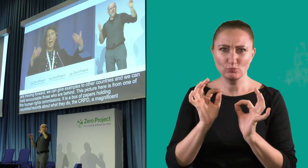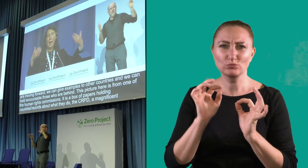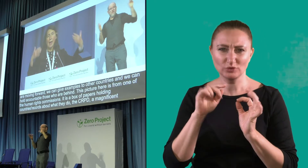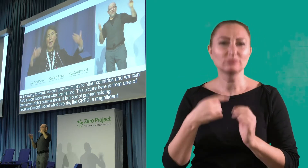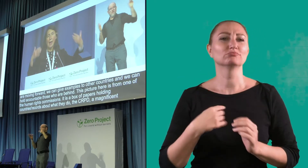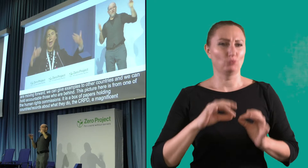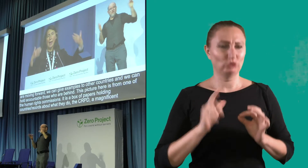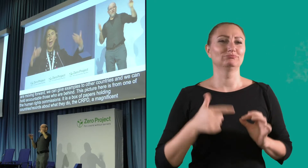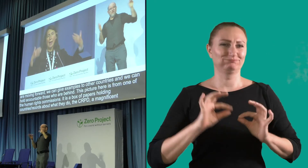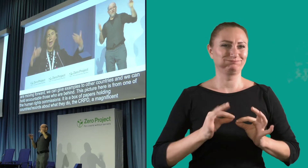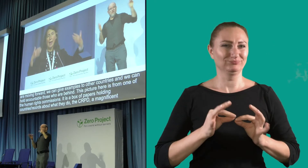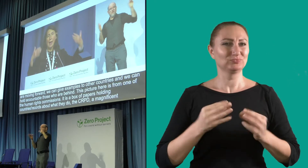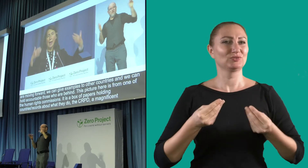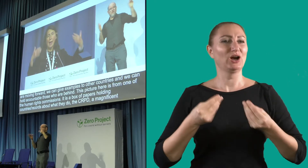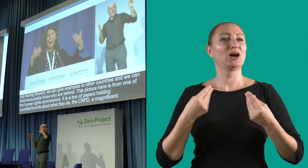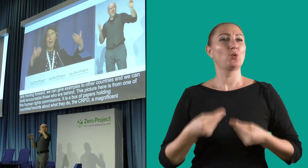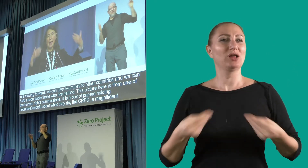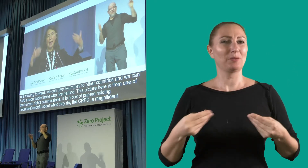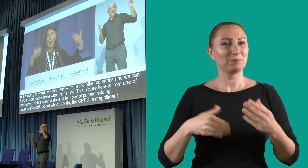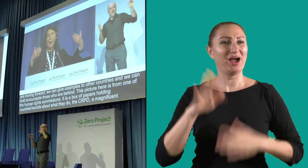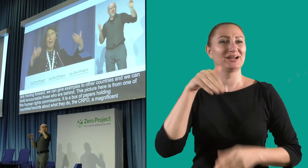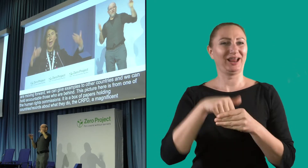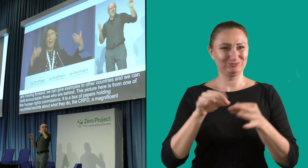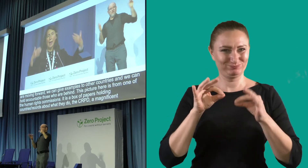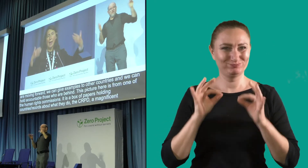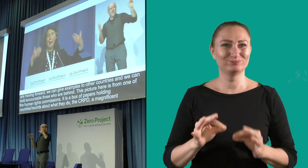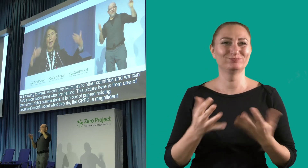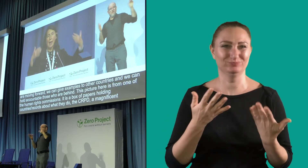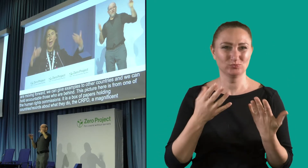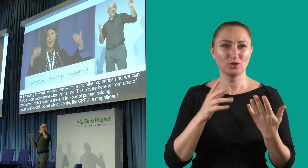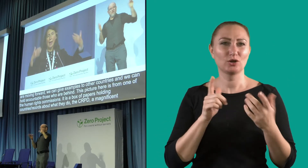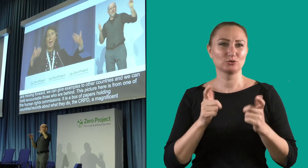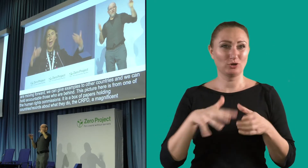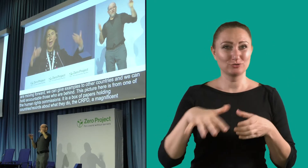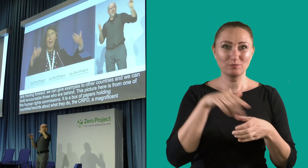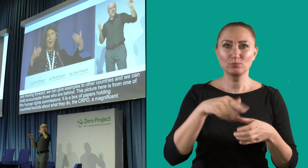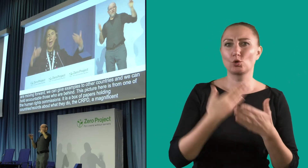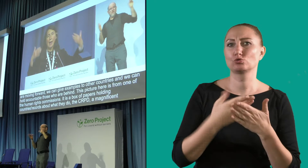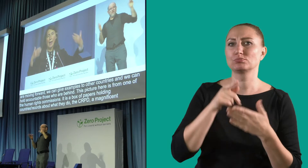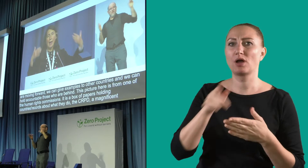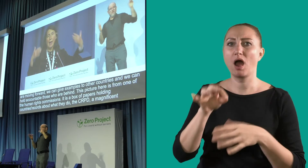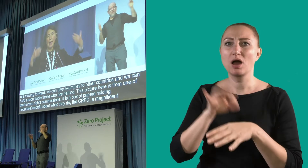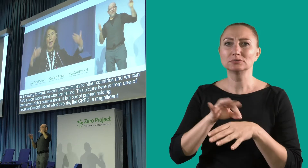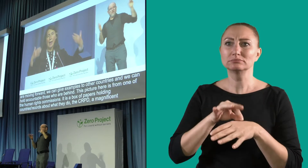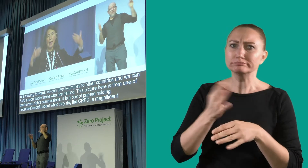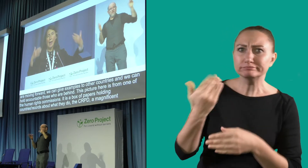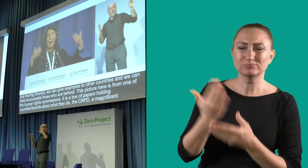is enough to prepare for the essentials. In contrast, for appointments within the community, for example a doctor’s appointment,